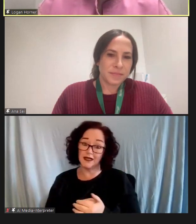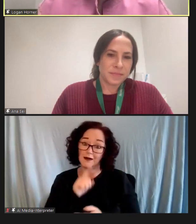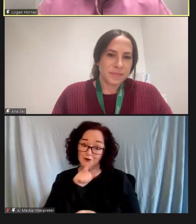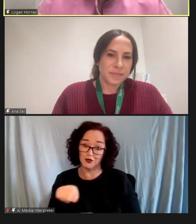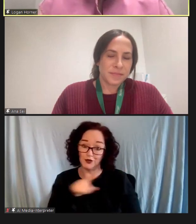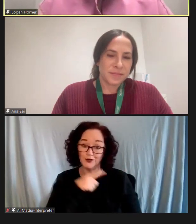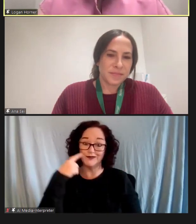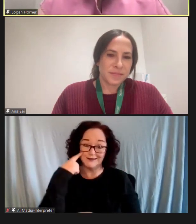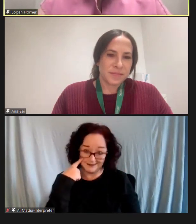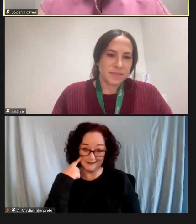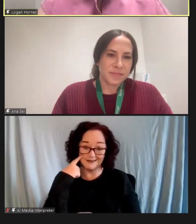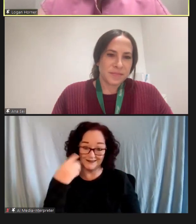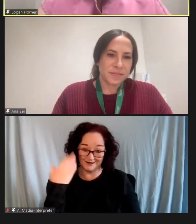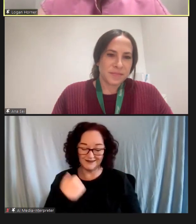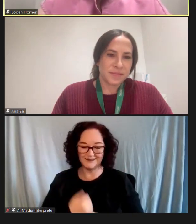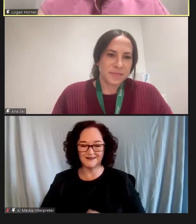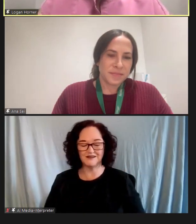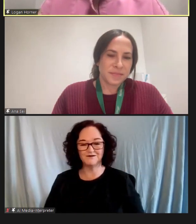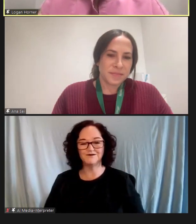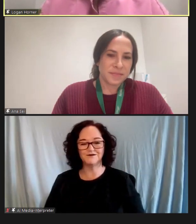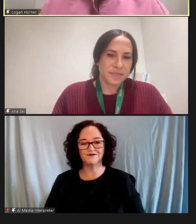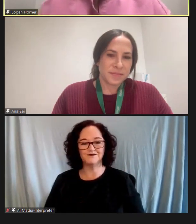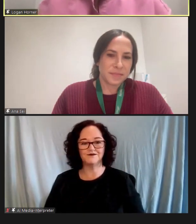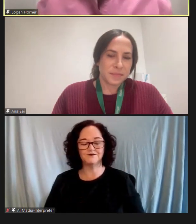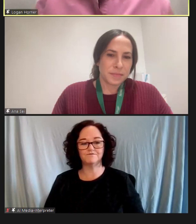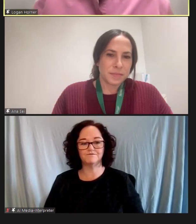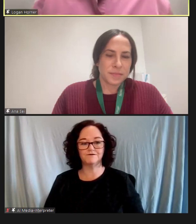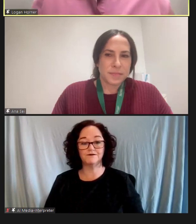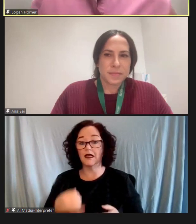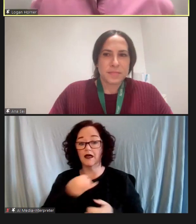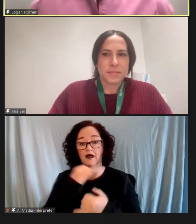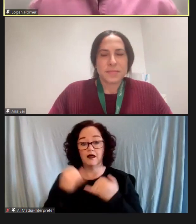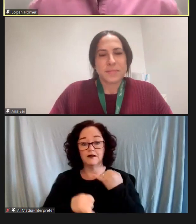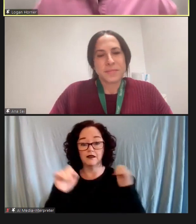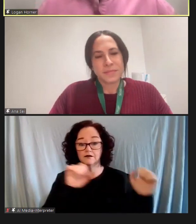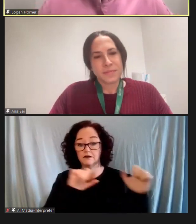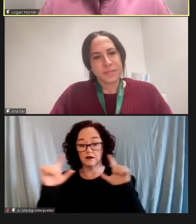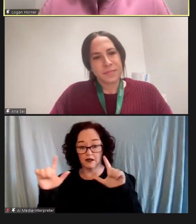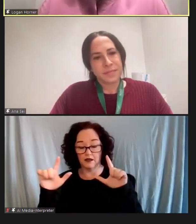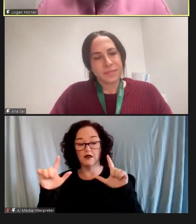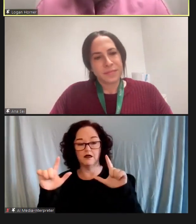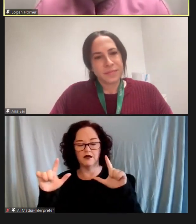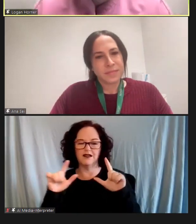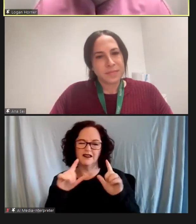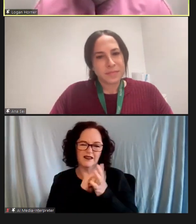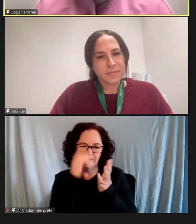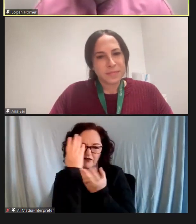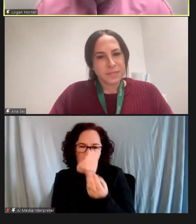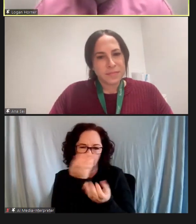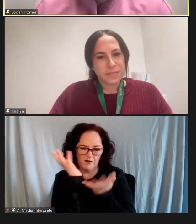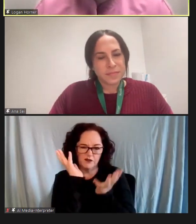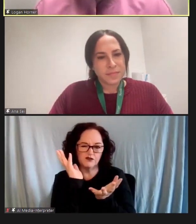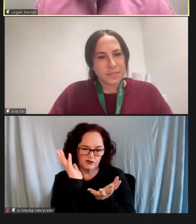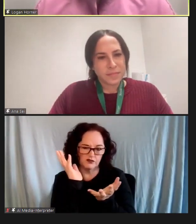seen all right so our last slide here is